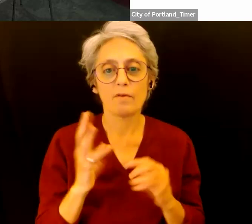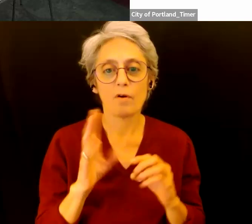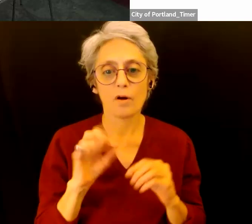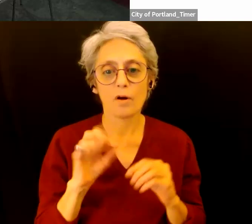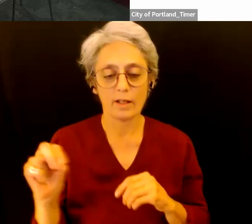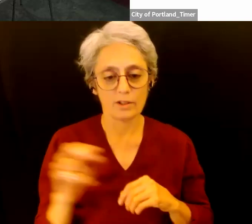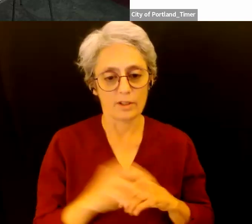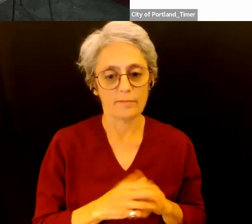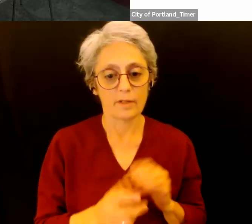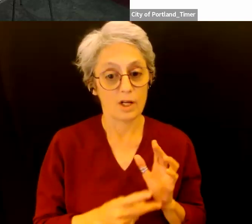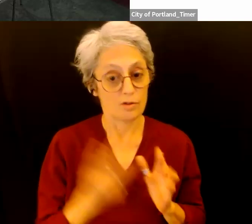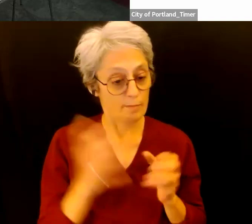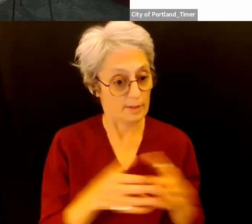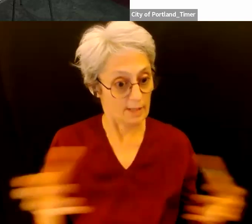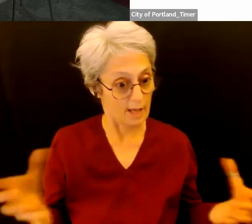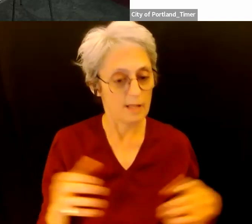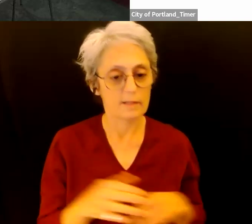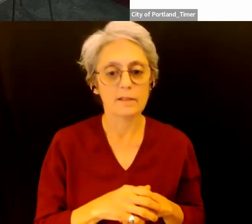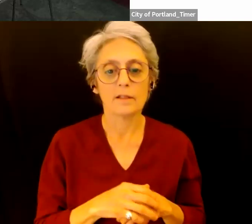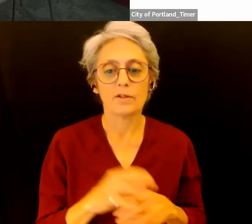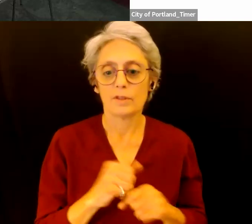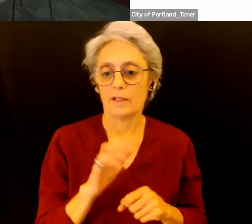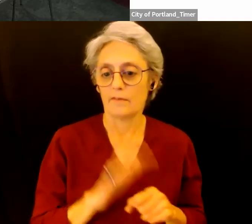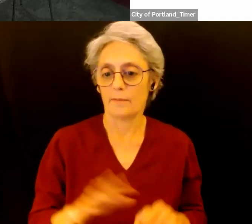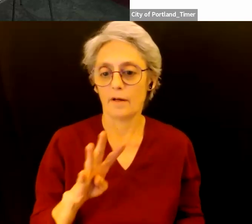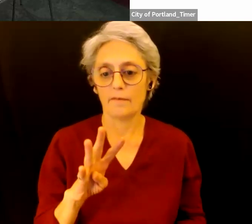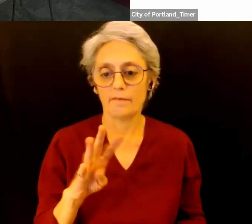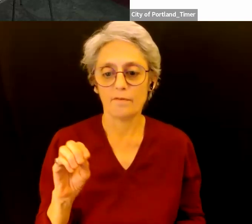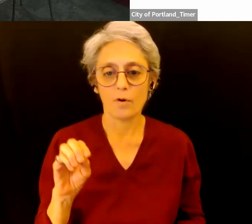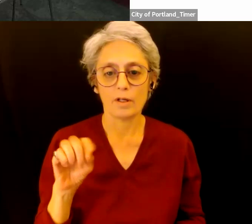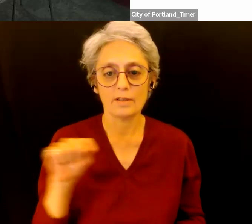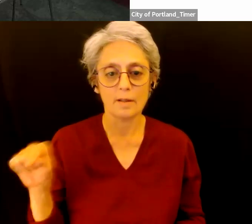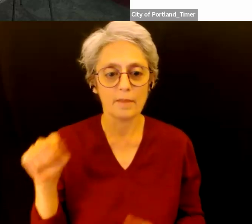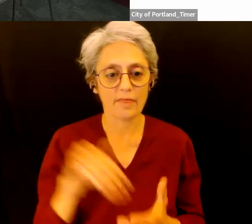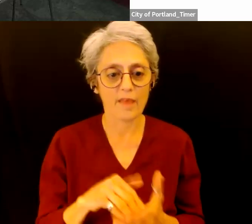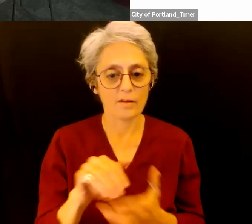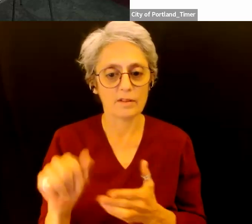Tripled in size and received about 40 some thousand dollars to make all that happen.